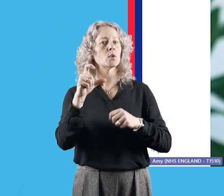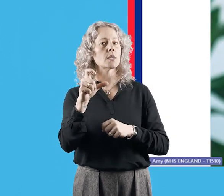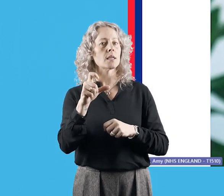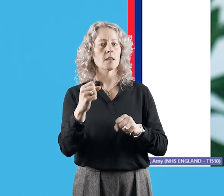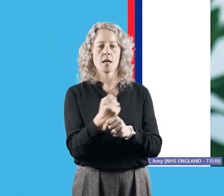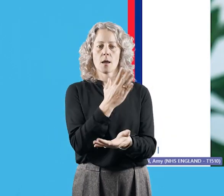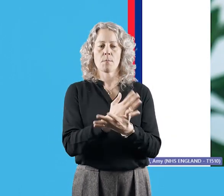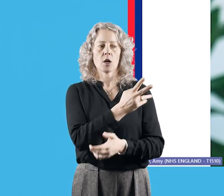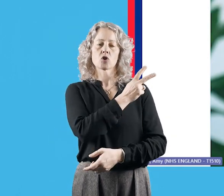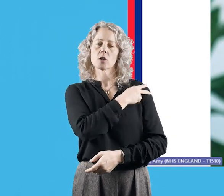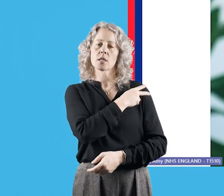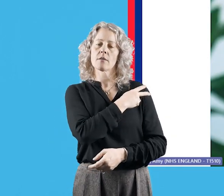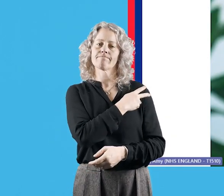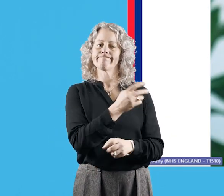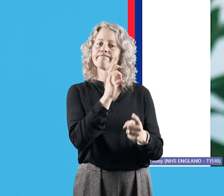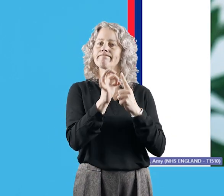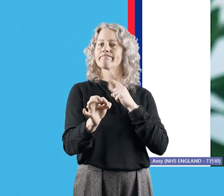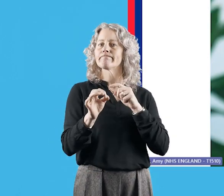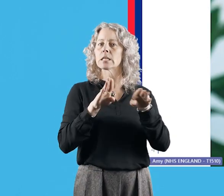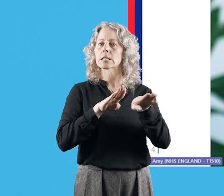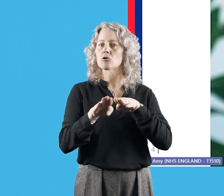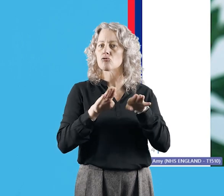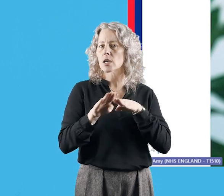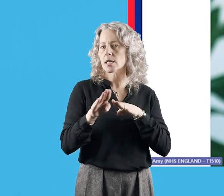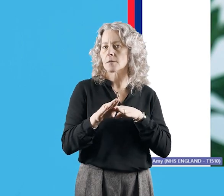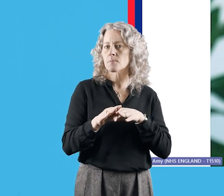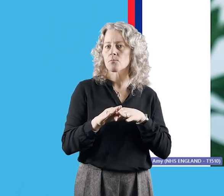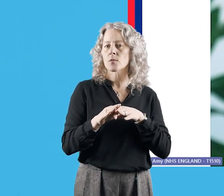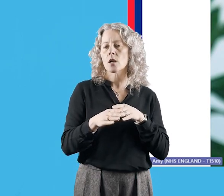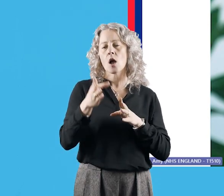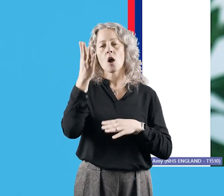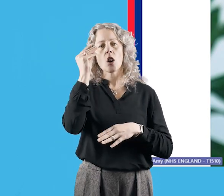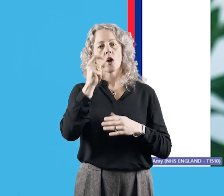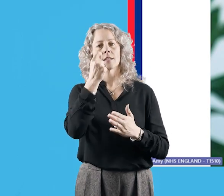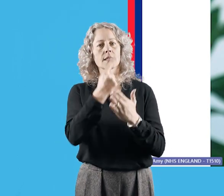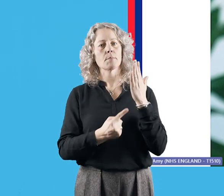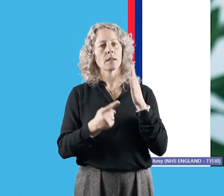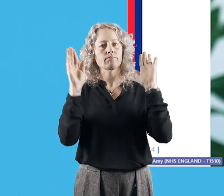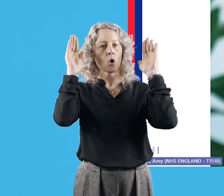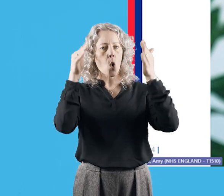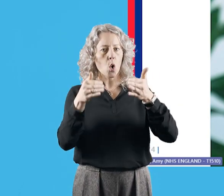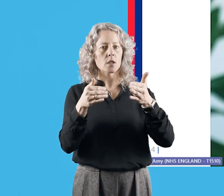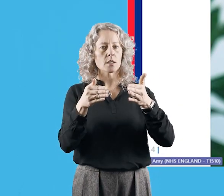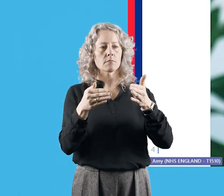specific training on learning disability and autism training appropriate to their role. This represents a